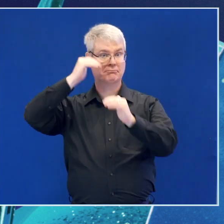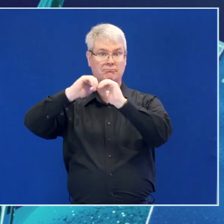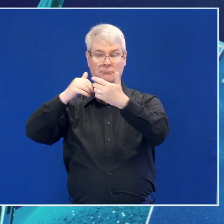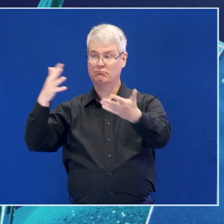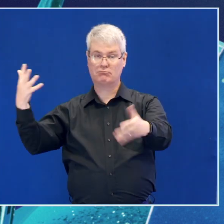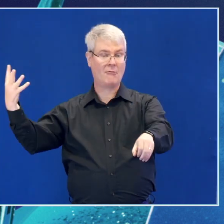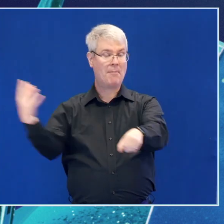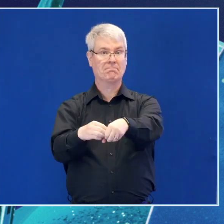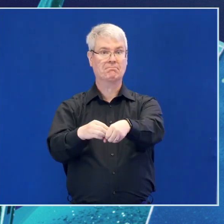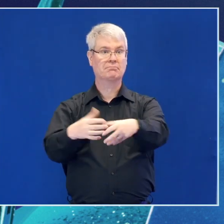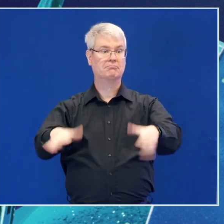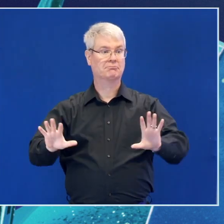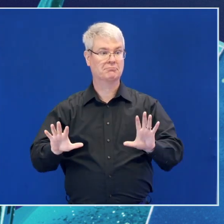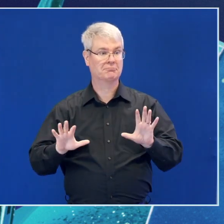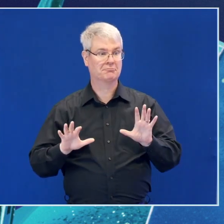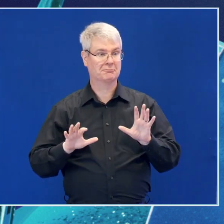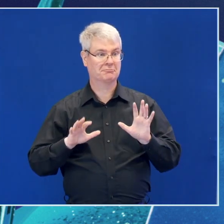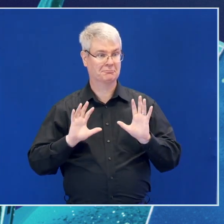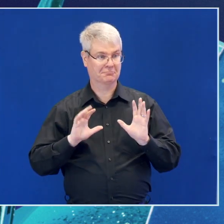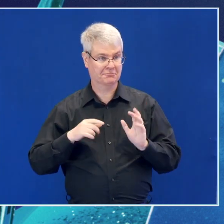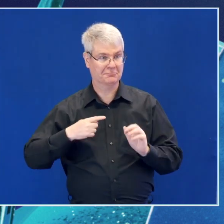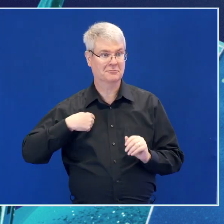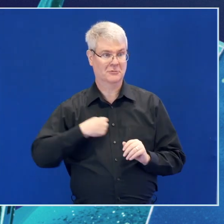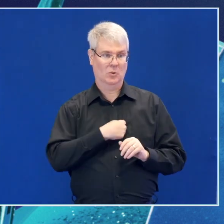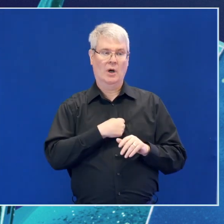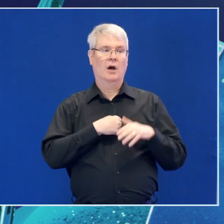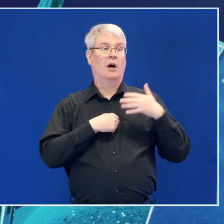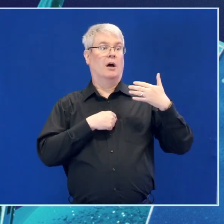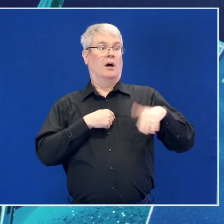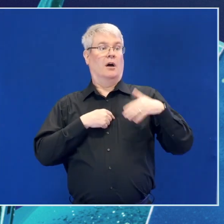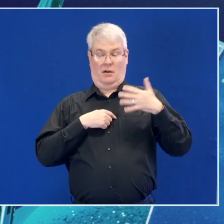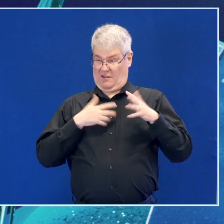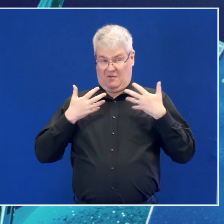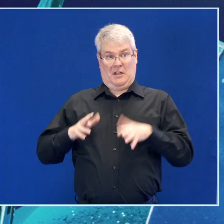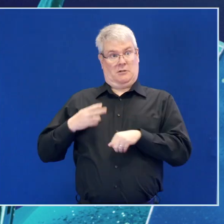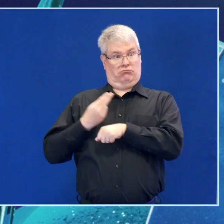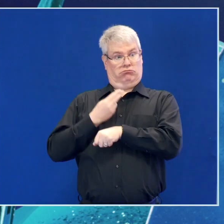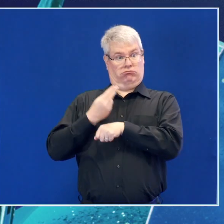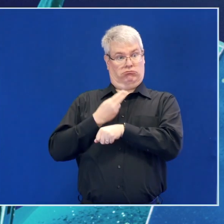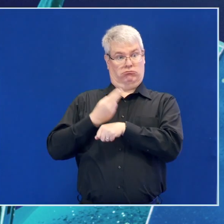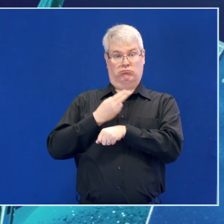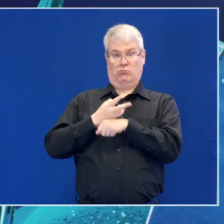But we're seeing absolutely stunning changes in results. Yeah.